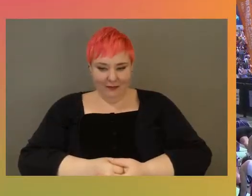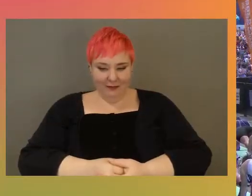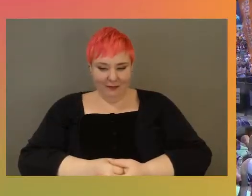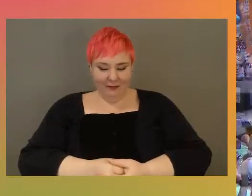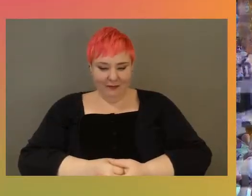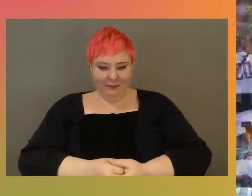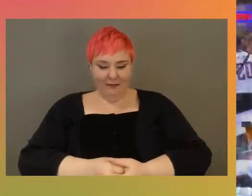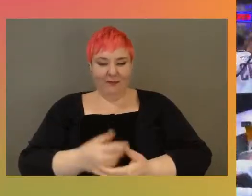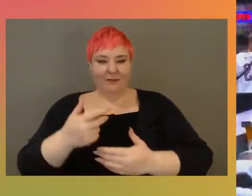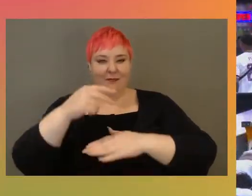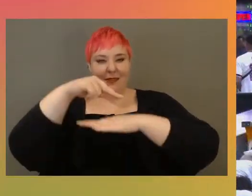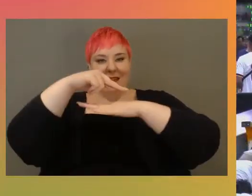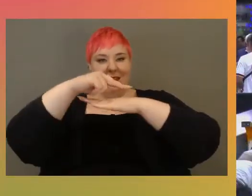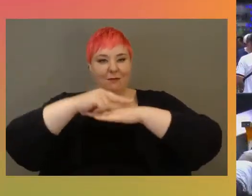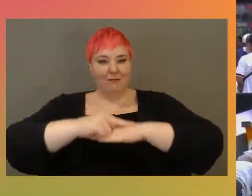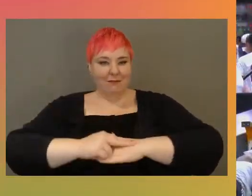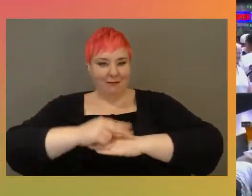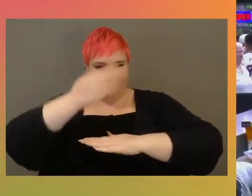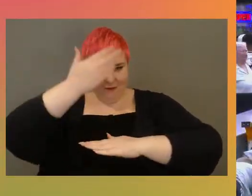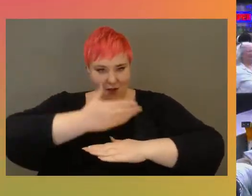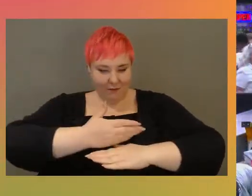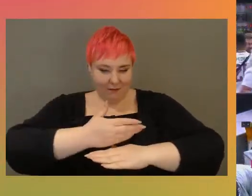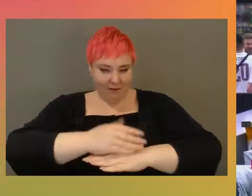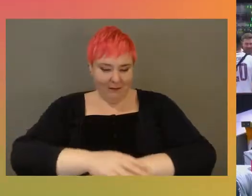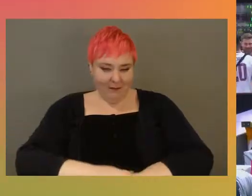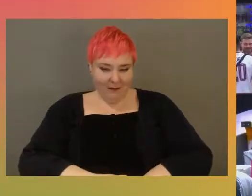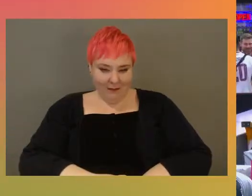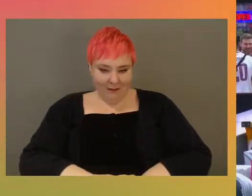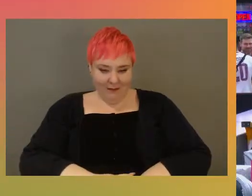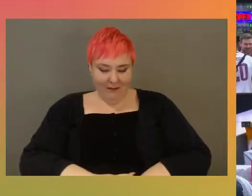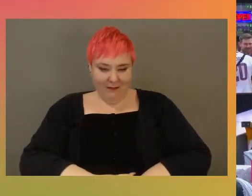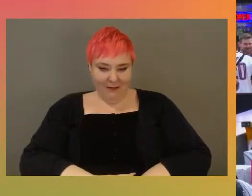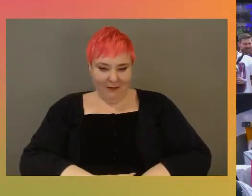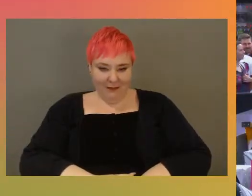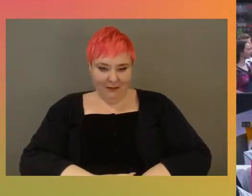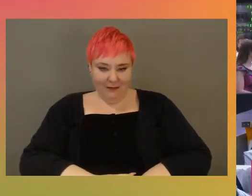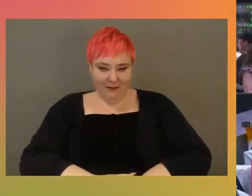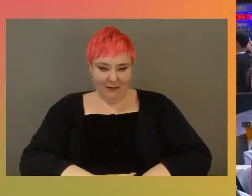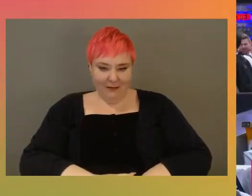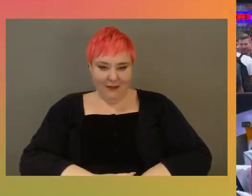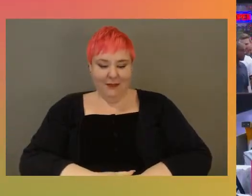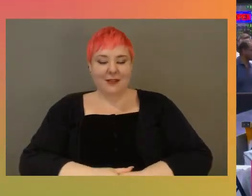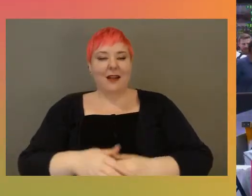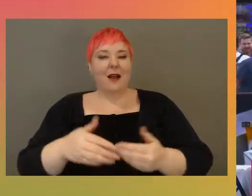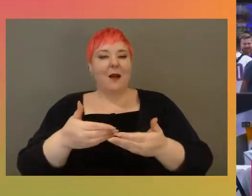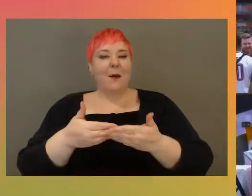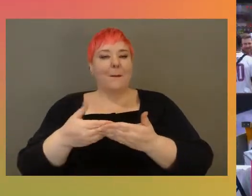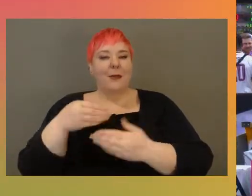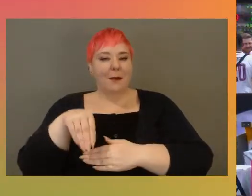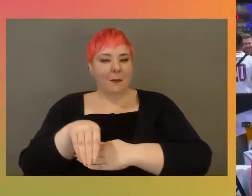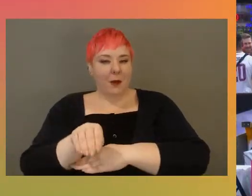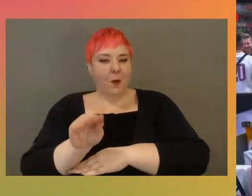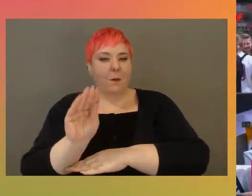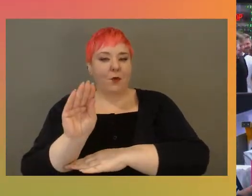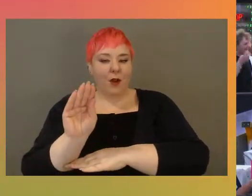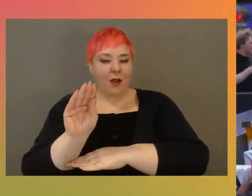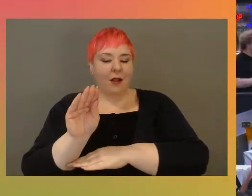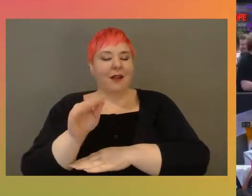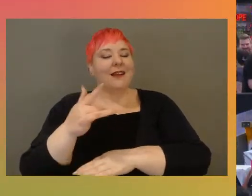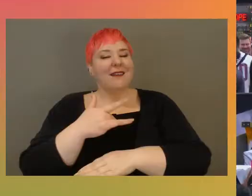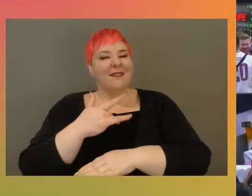OPEN THE HEART, ON ALL SIDES.